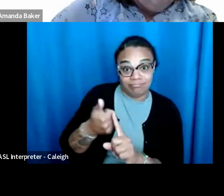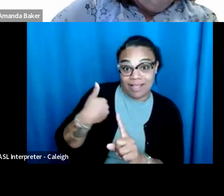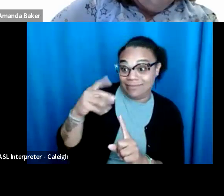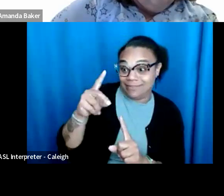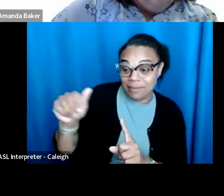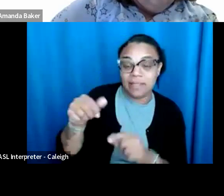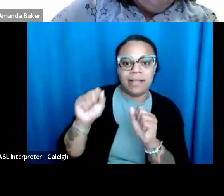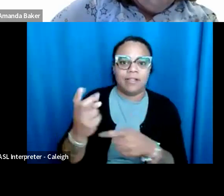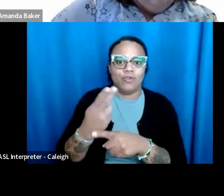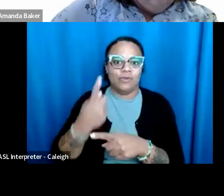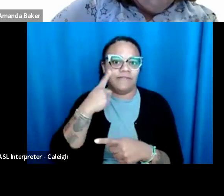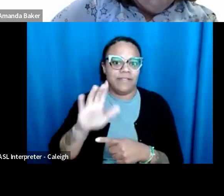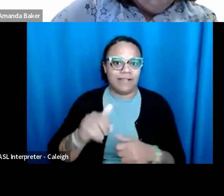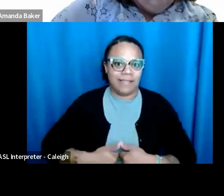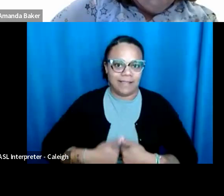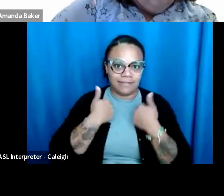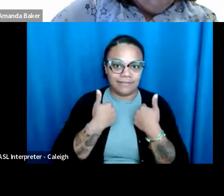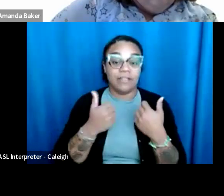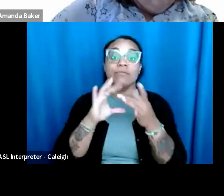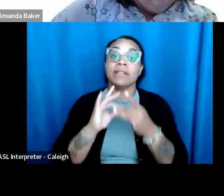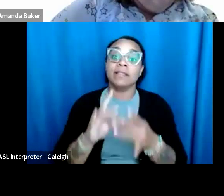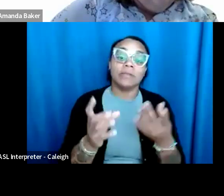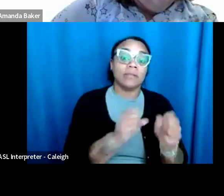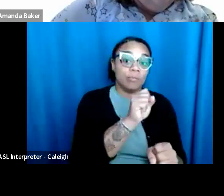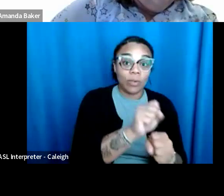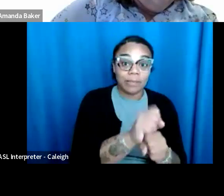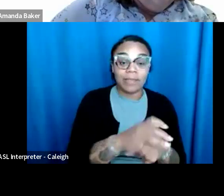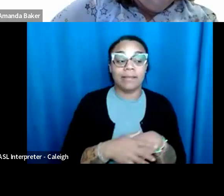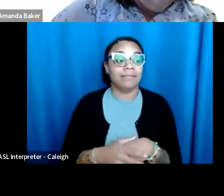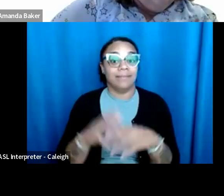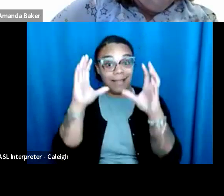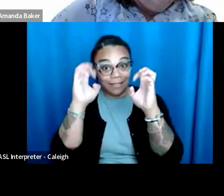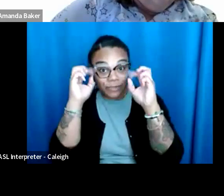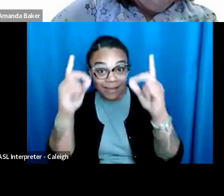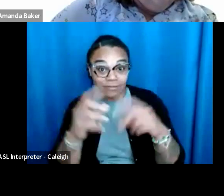Thinking of, you know, employment, education, healthcare, just as a few examples,